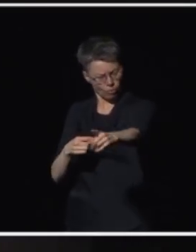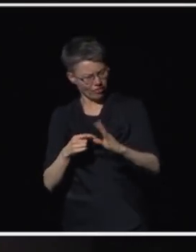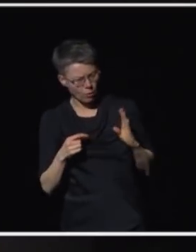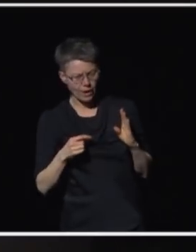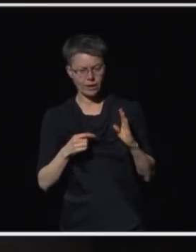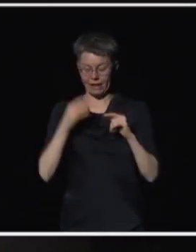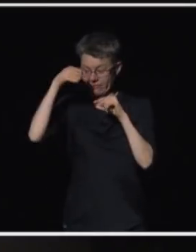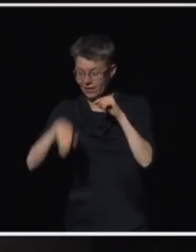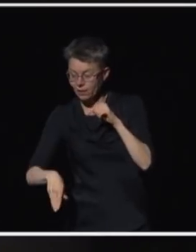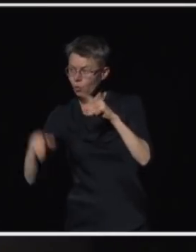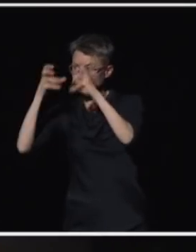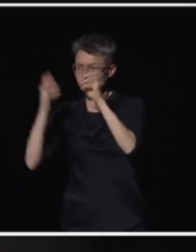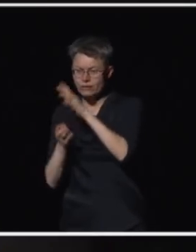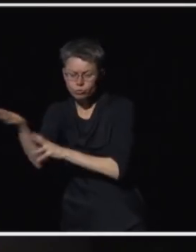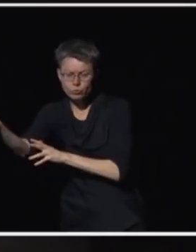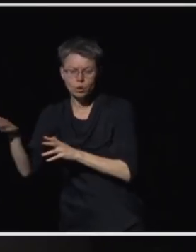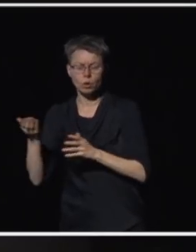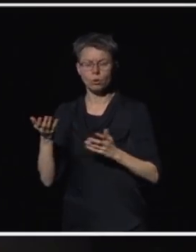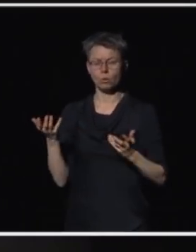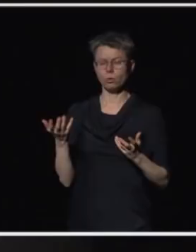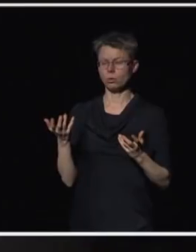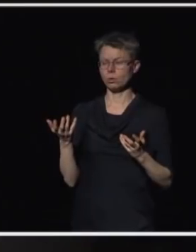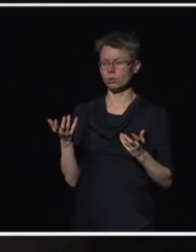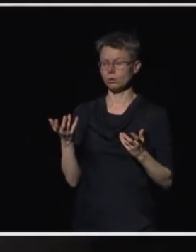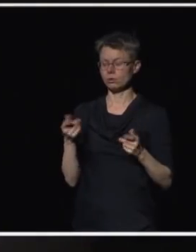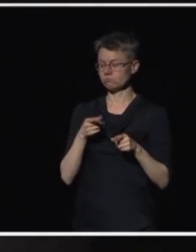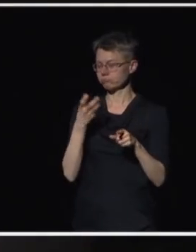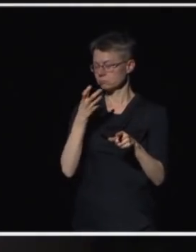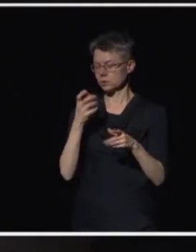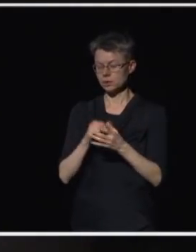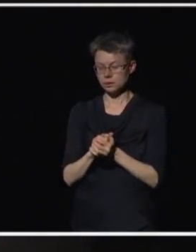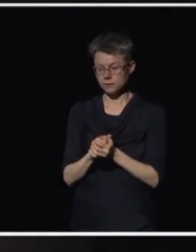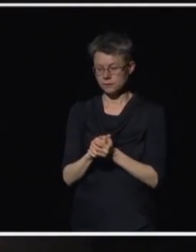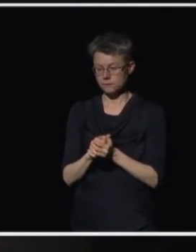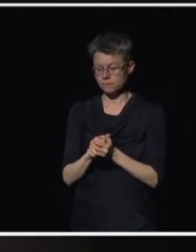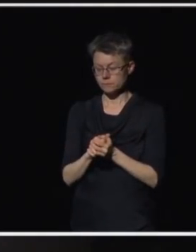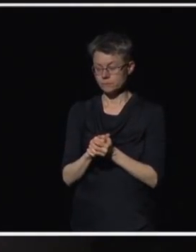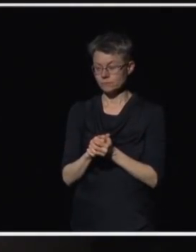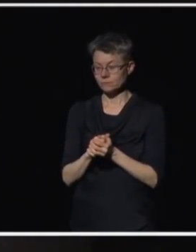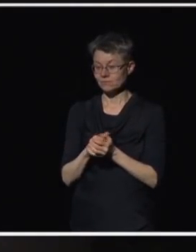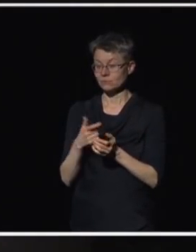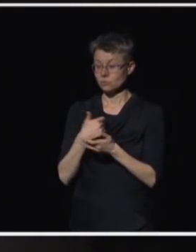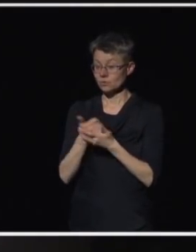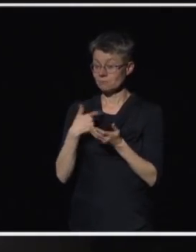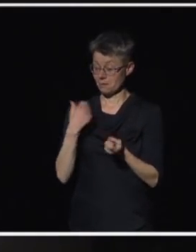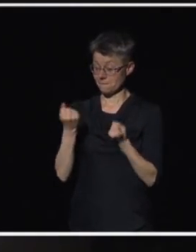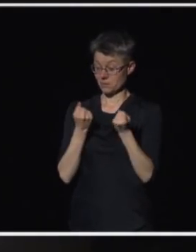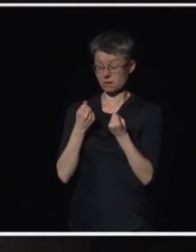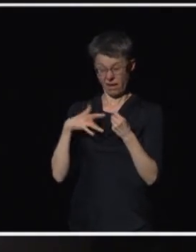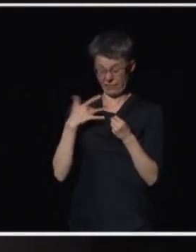Were you going to go this, you know, really wild ride I used to take where you actually ended up somehow catching the bus home even though you lived ten